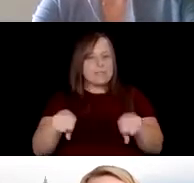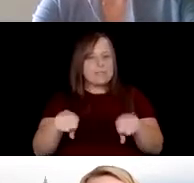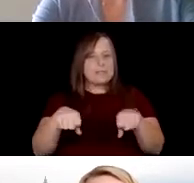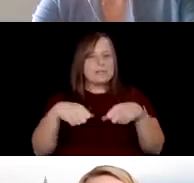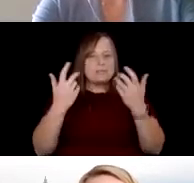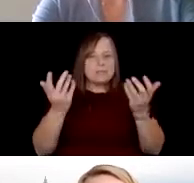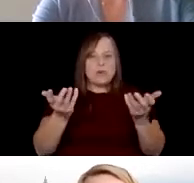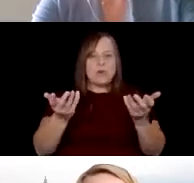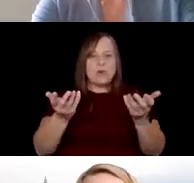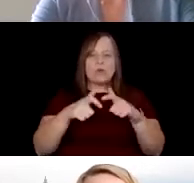So that's a huge barrier.